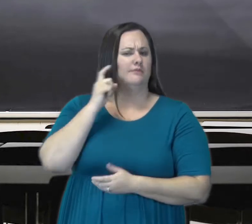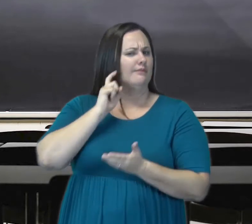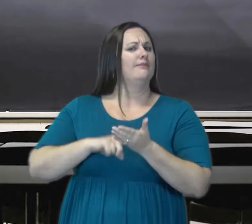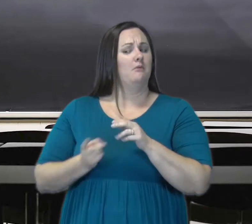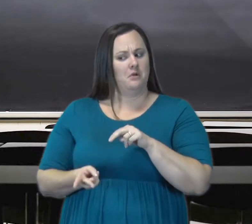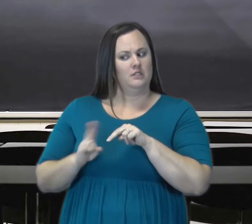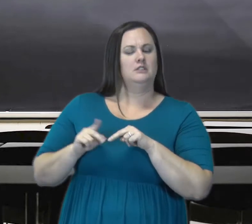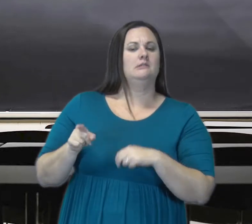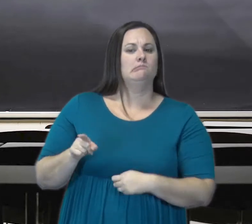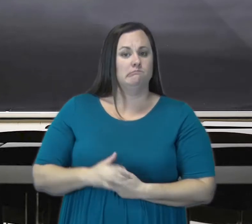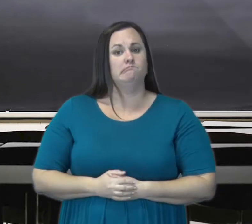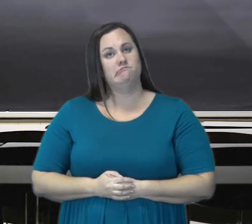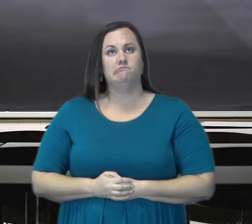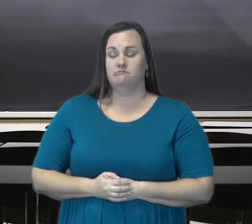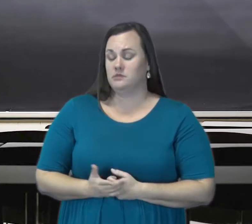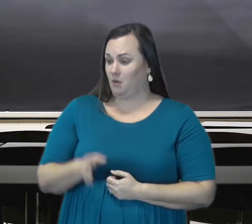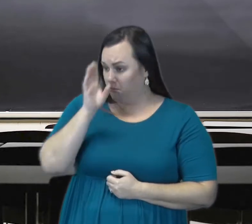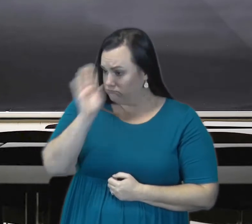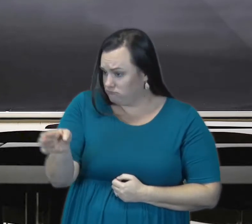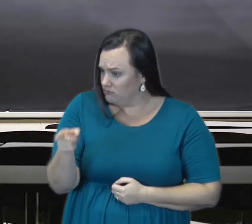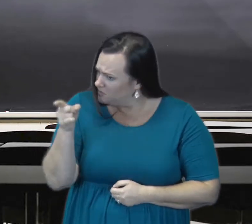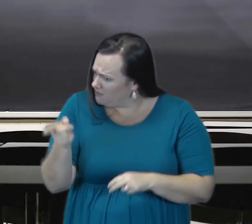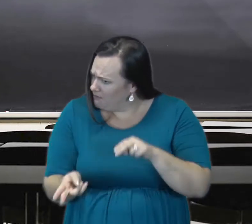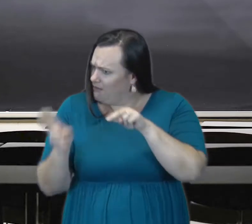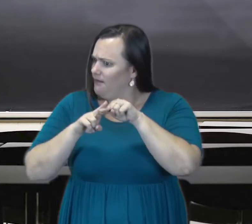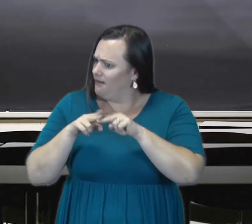time and I've noticed that she's put on quite a few pounds I would directly say